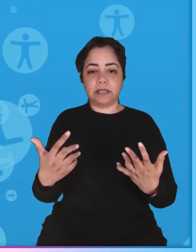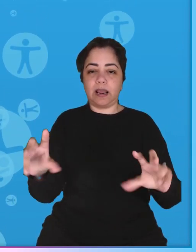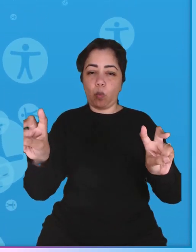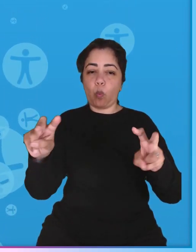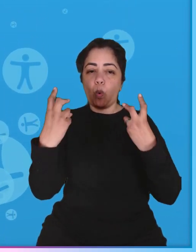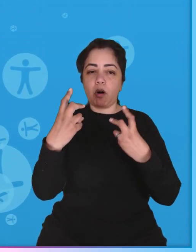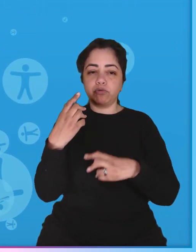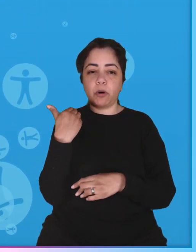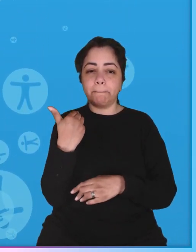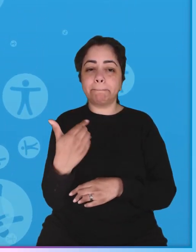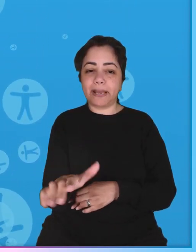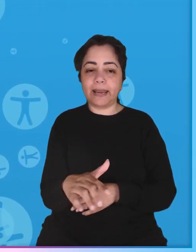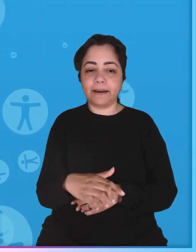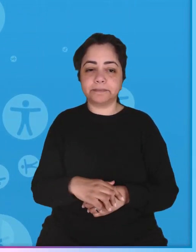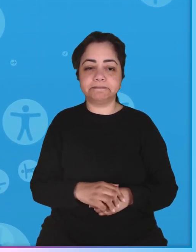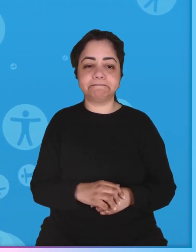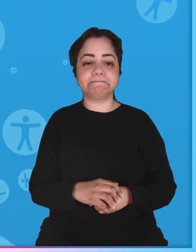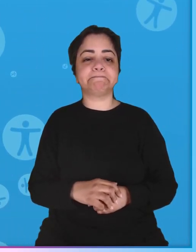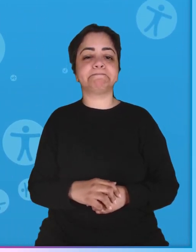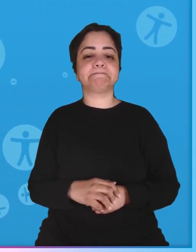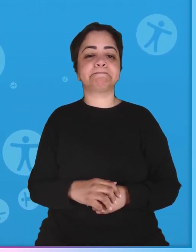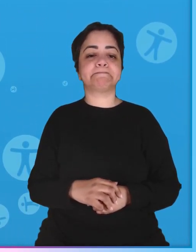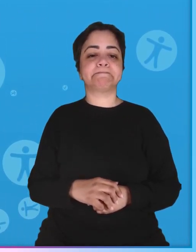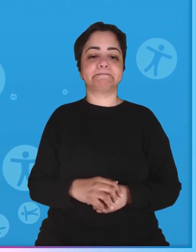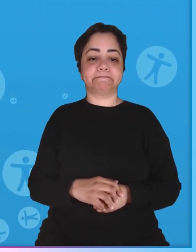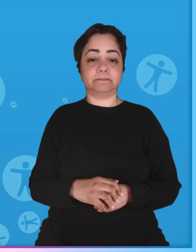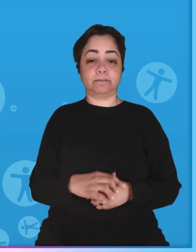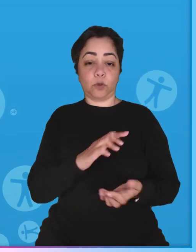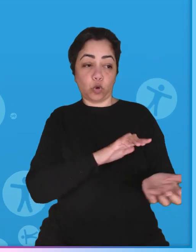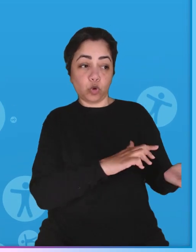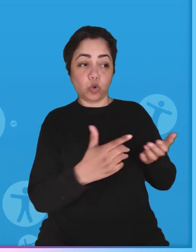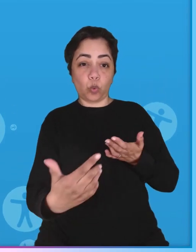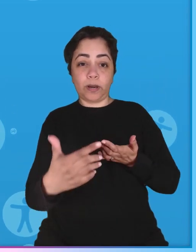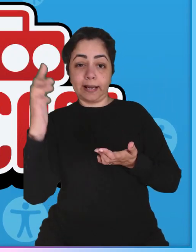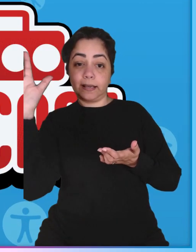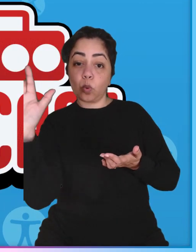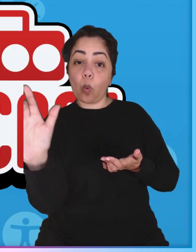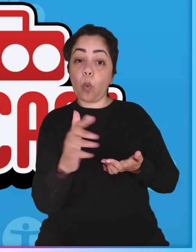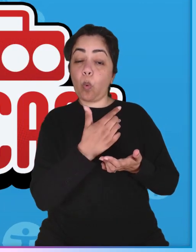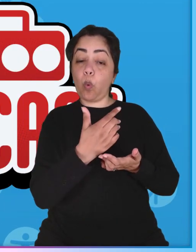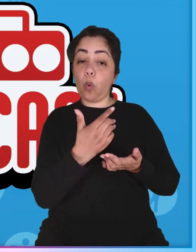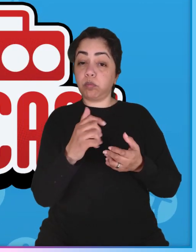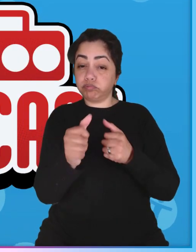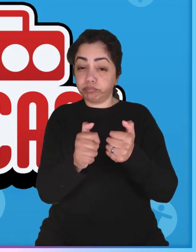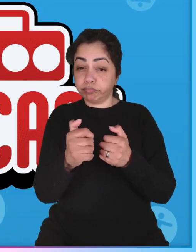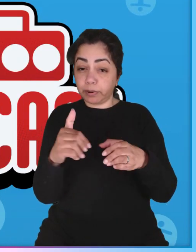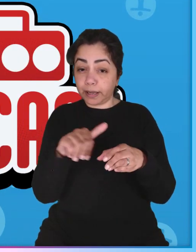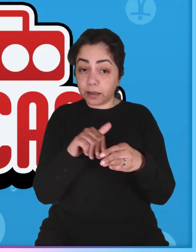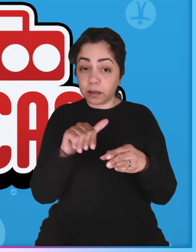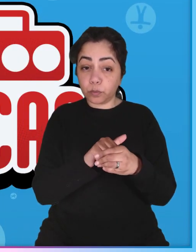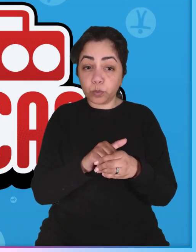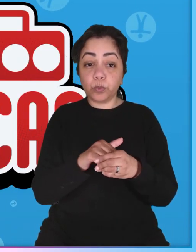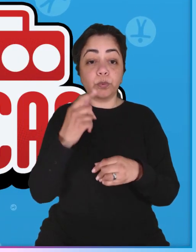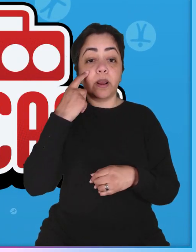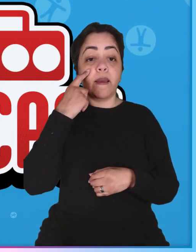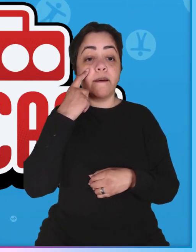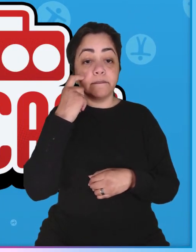their experiences, and to everyone who tuned in today to watch the showcase. You can find out more about the games that were shown during today's showcase